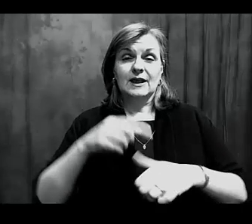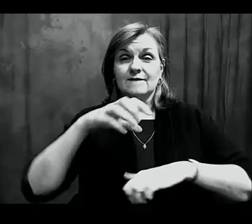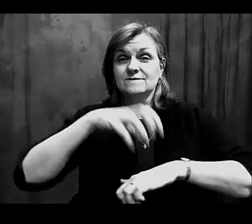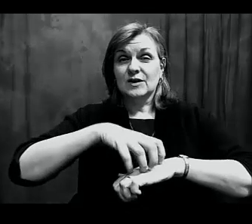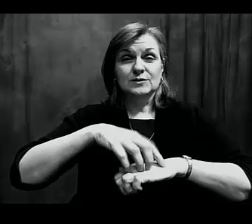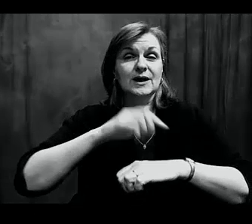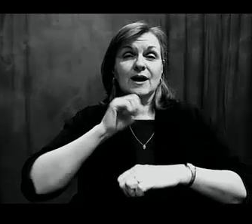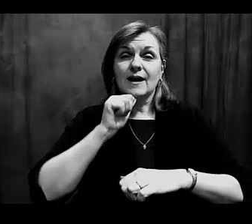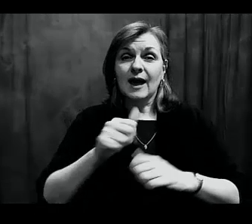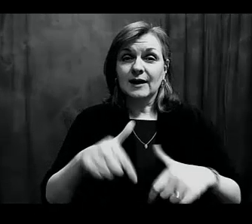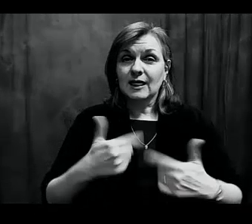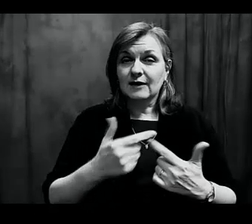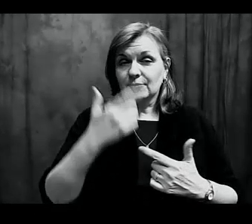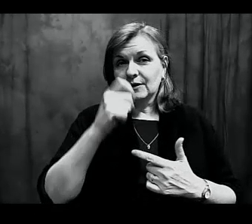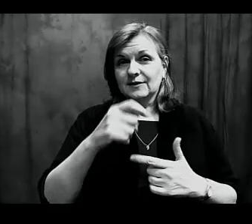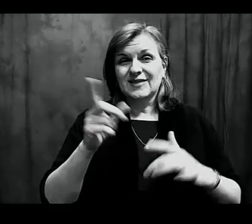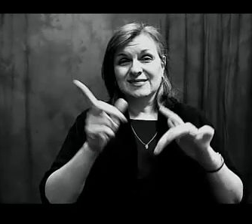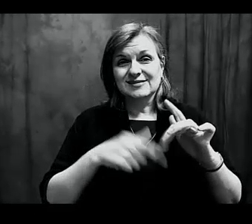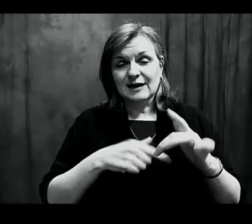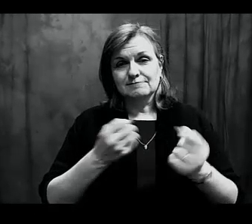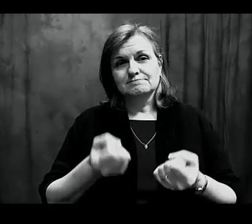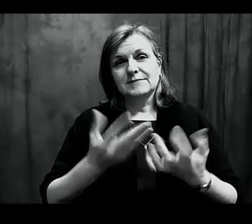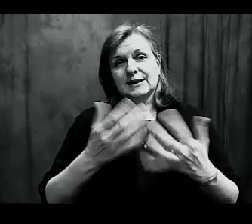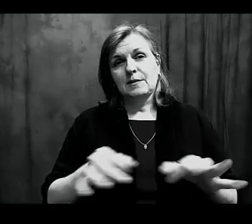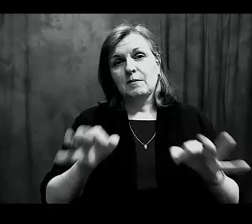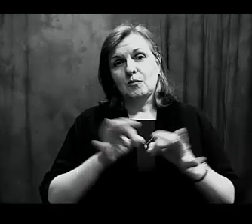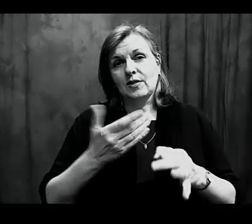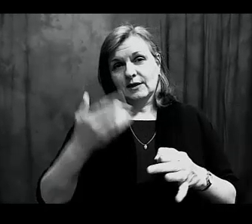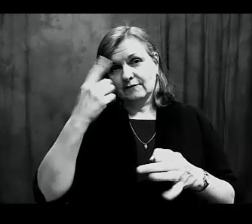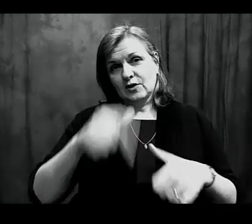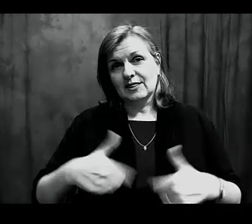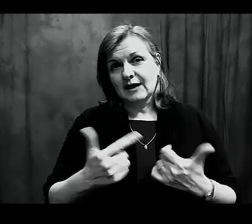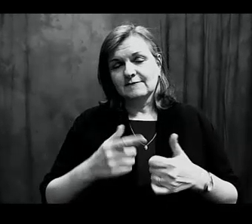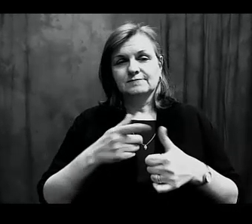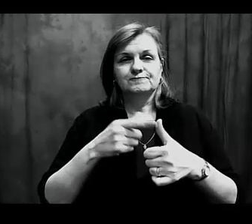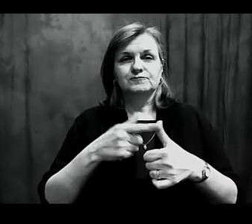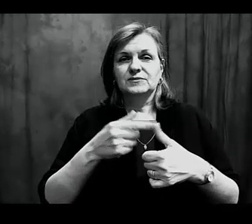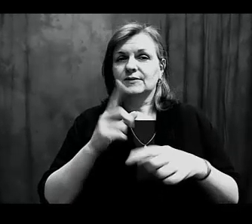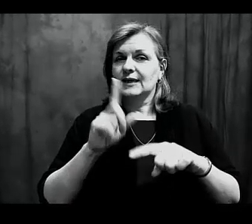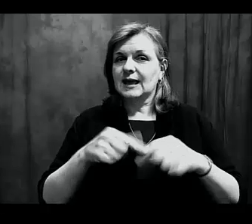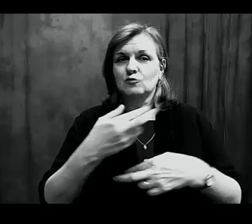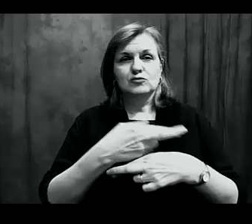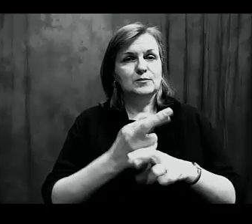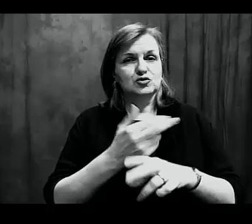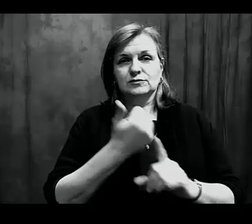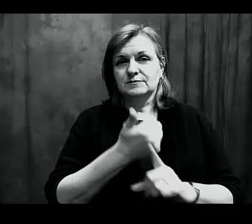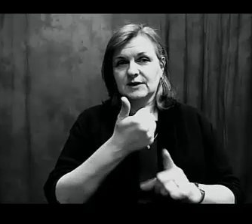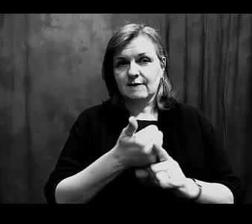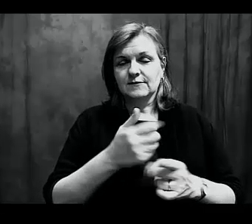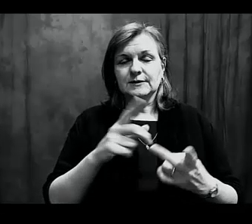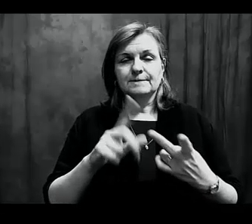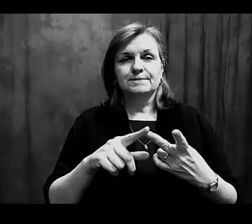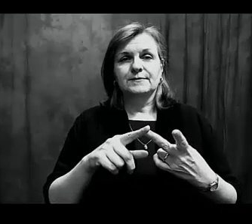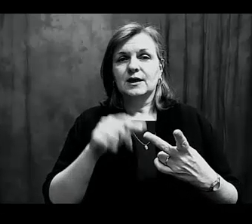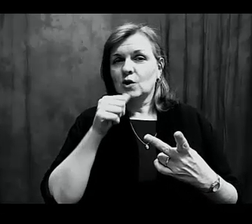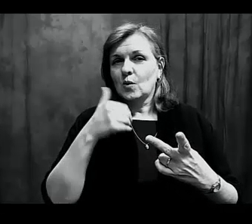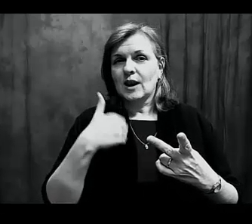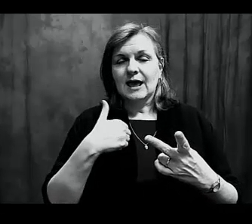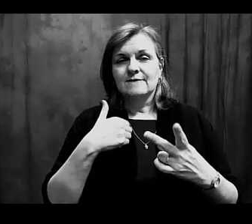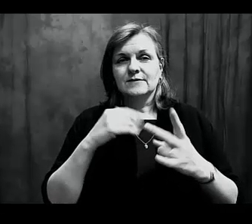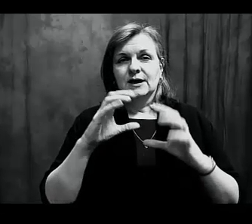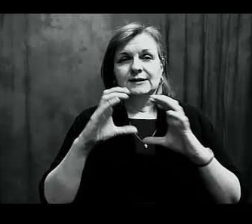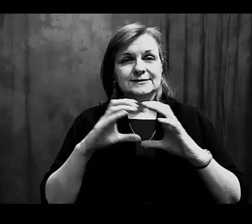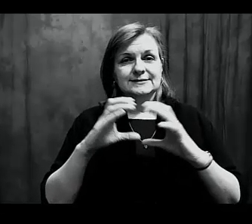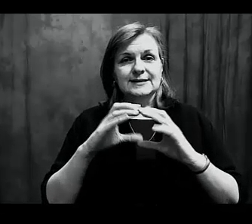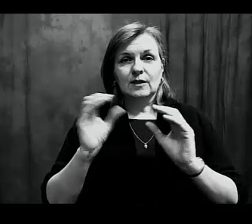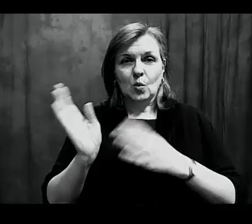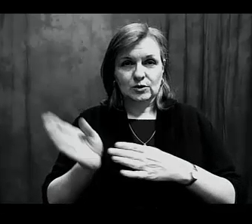we look at them as not being alive because they lack a lot of important things for life they don't reproduce on their own they